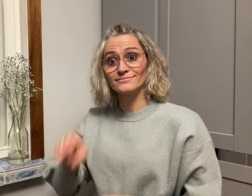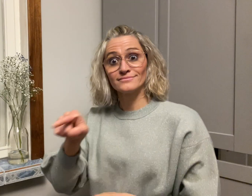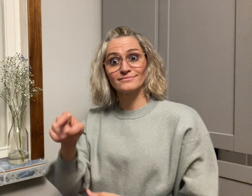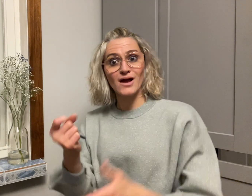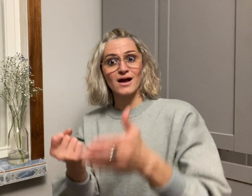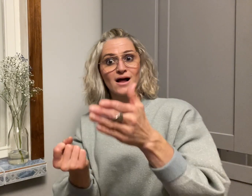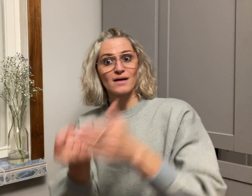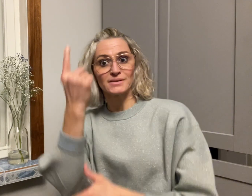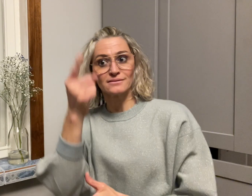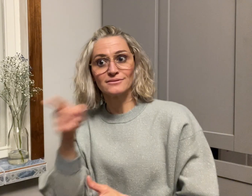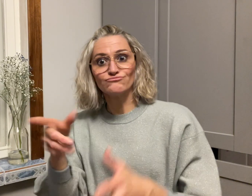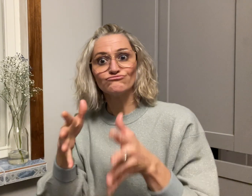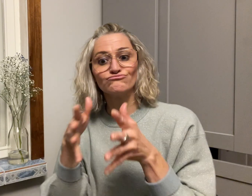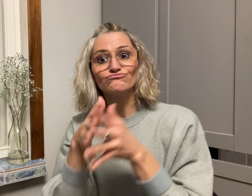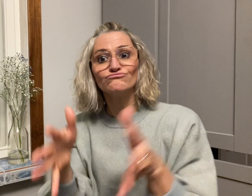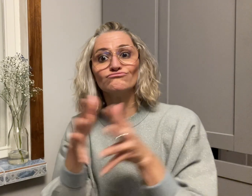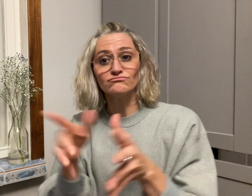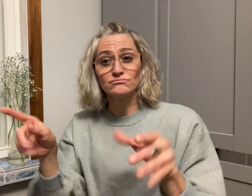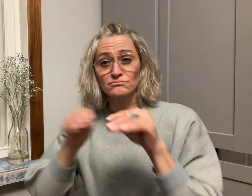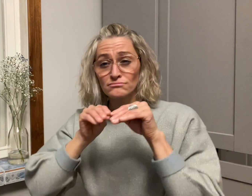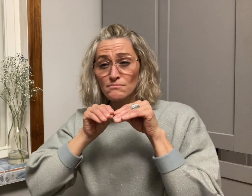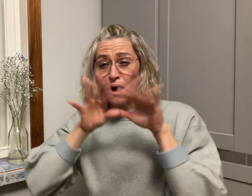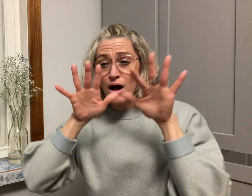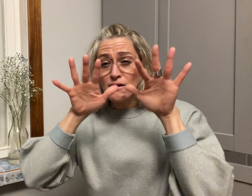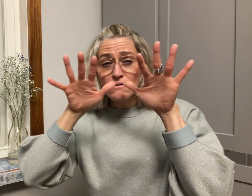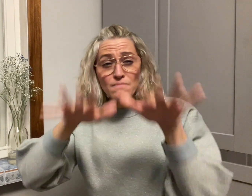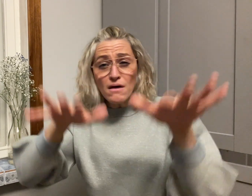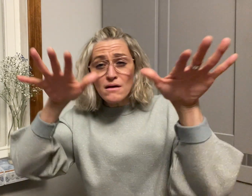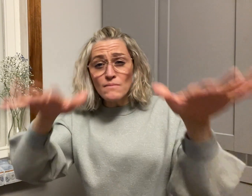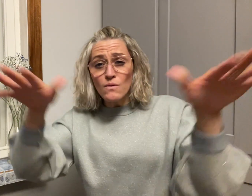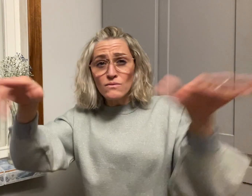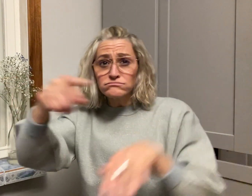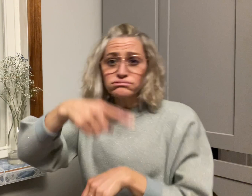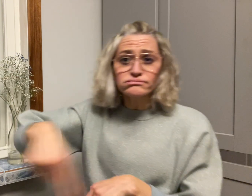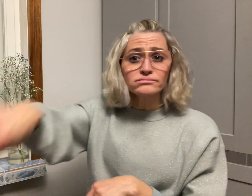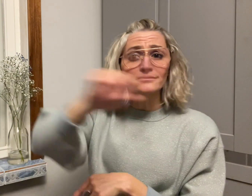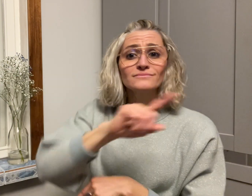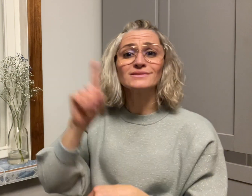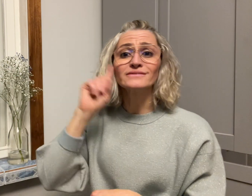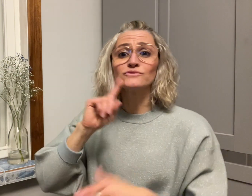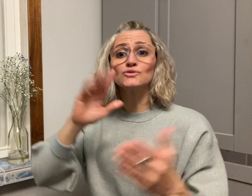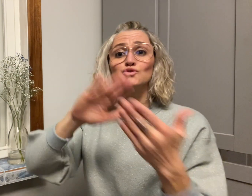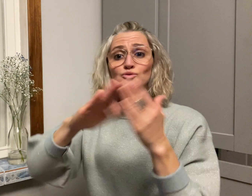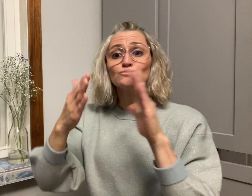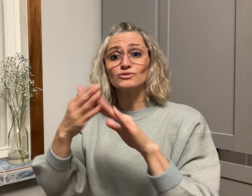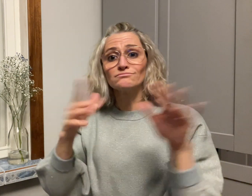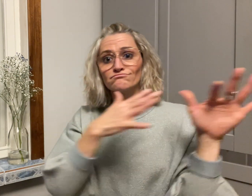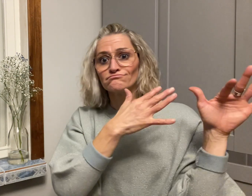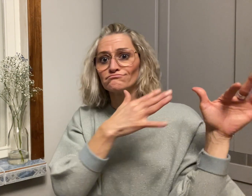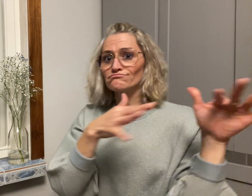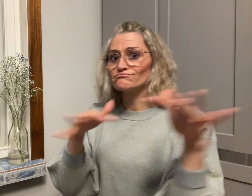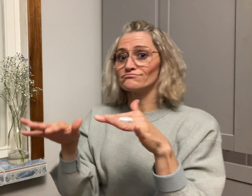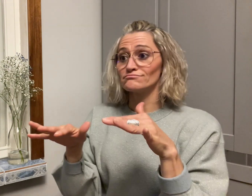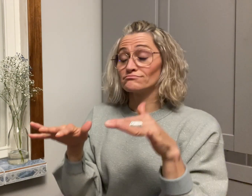As the story came out, the Deaf community responded in many